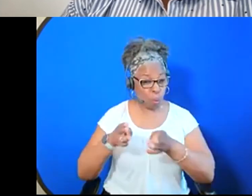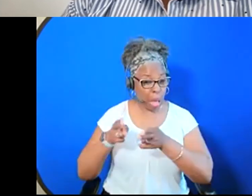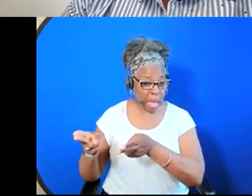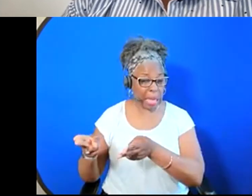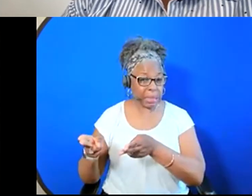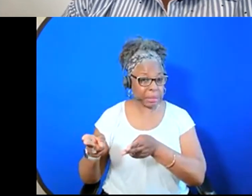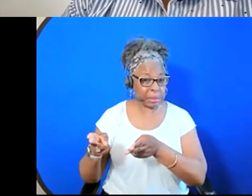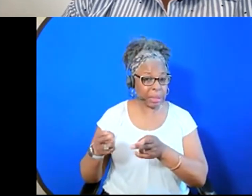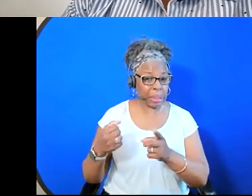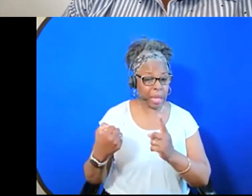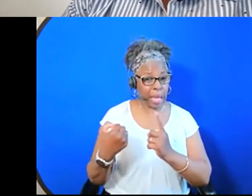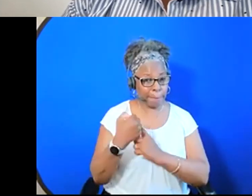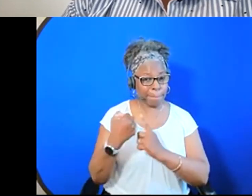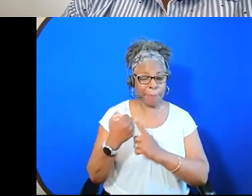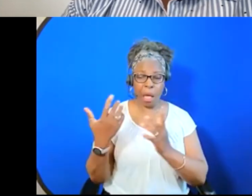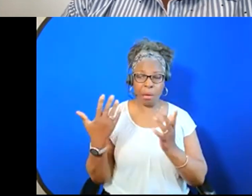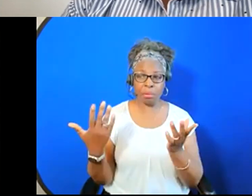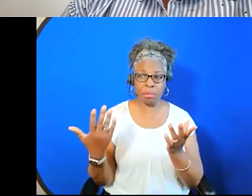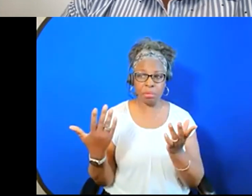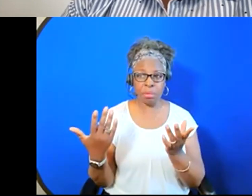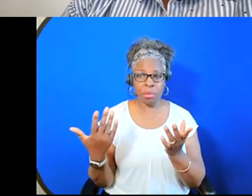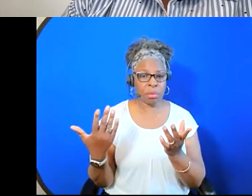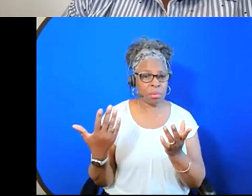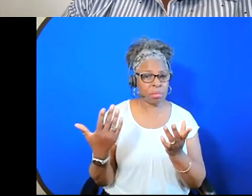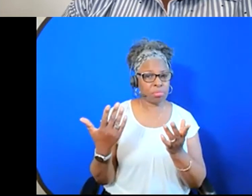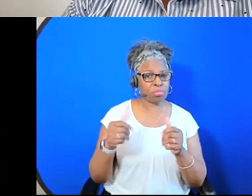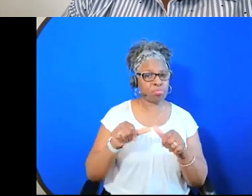And how the impact measurement process kind of through the Arts Council was this like,